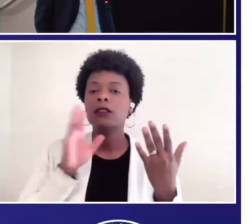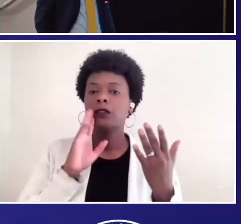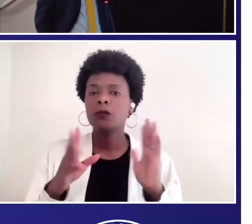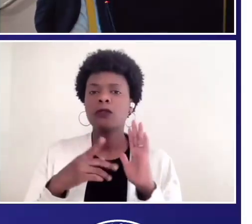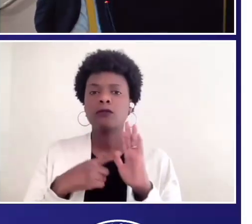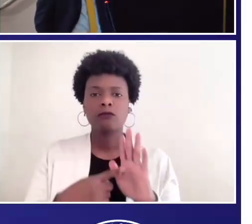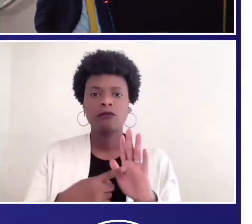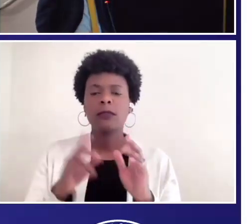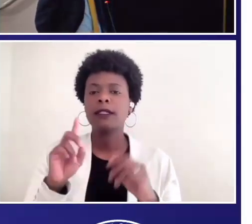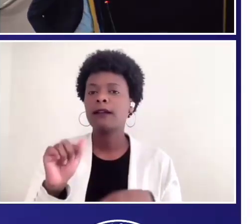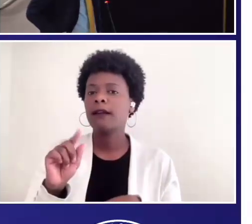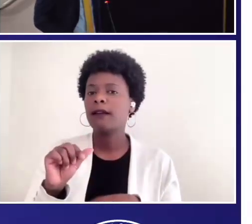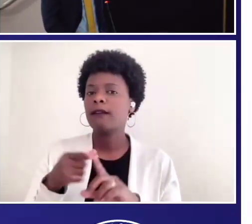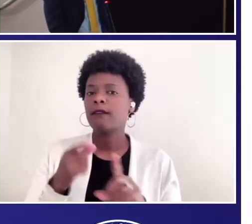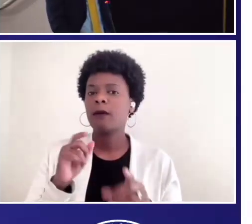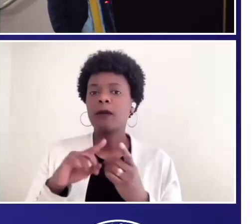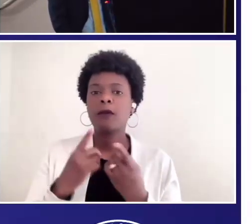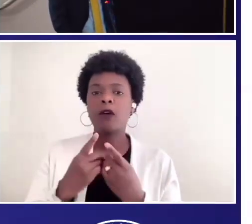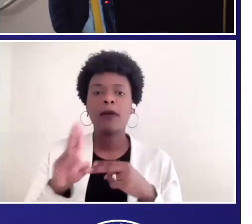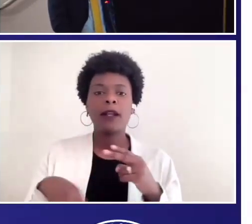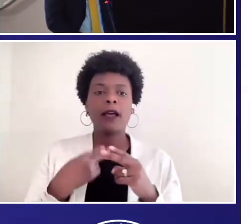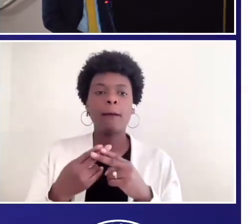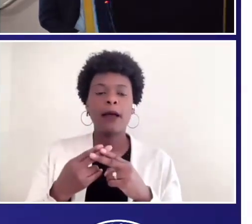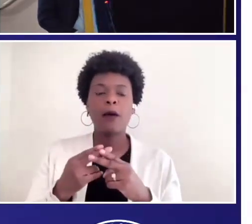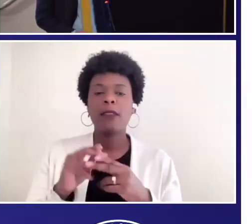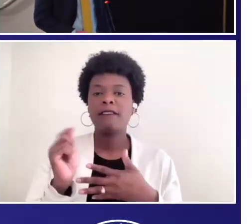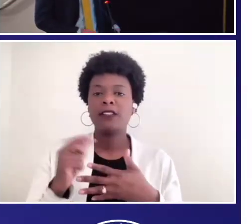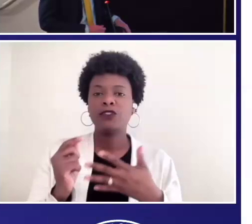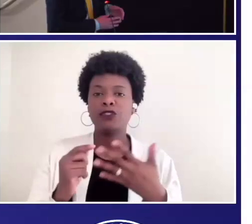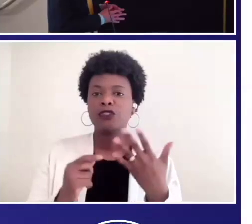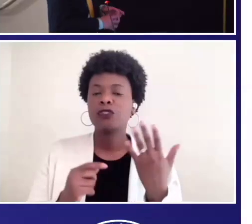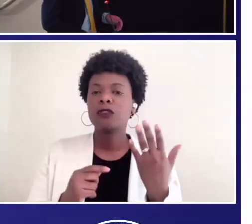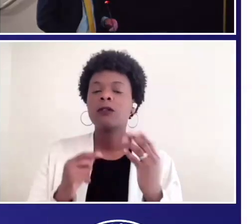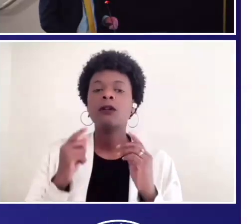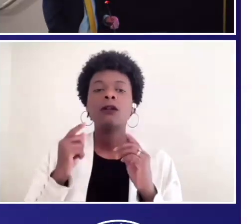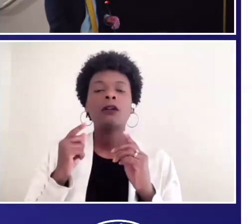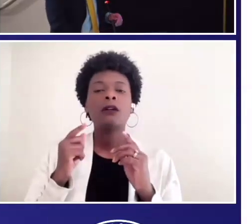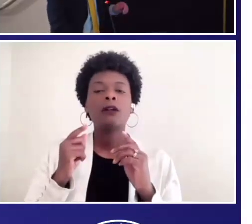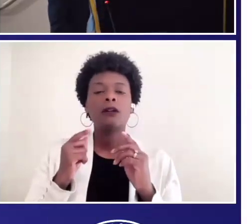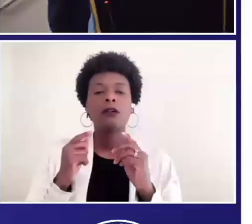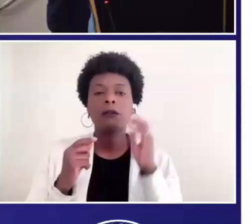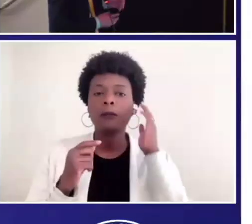Department about those features. To quickly rehash recalled that -- oops, I clicked -- next slide,